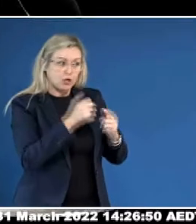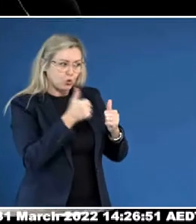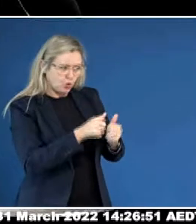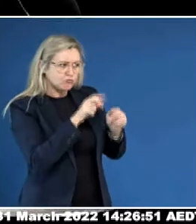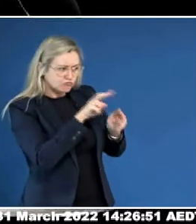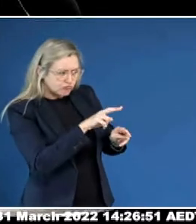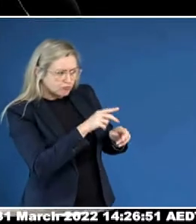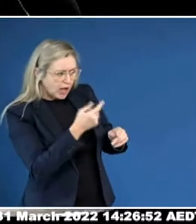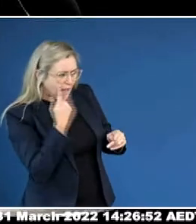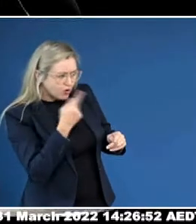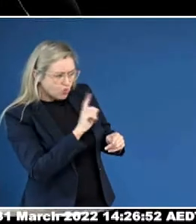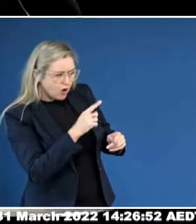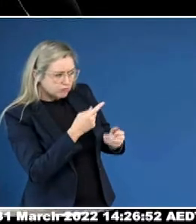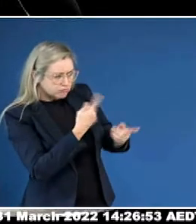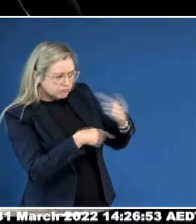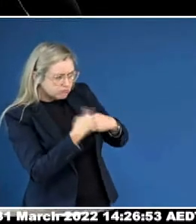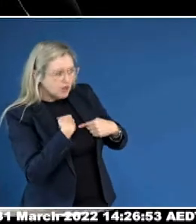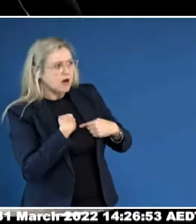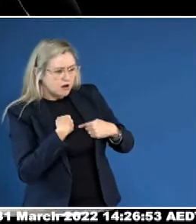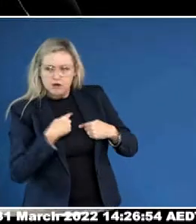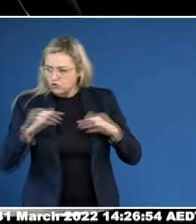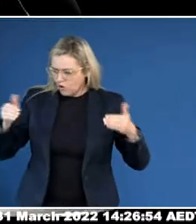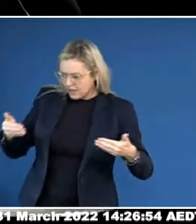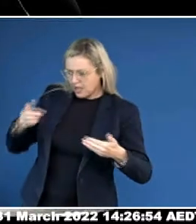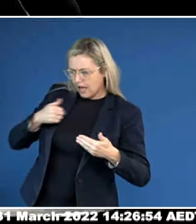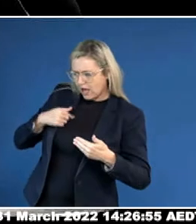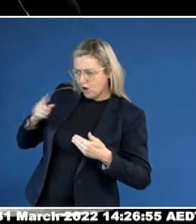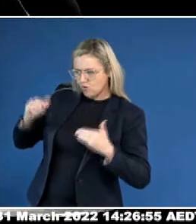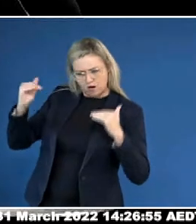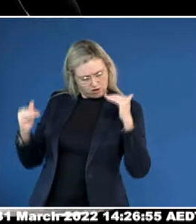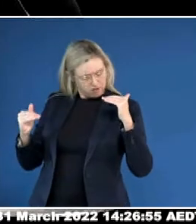It's about looking at the recommendations from all those international human rights